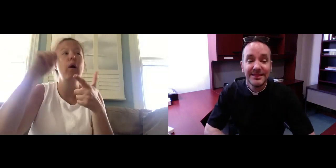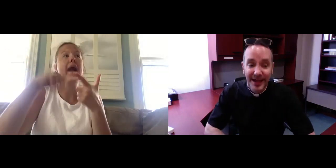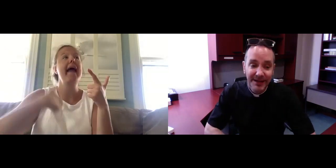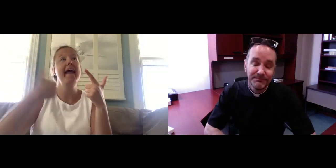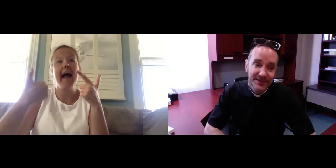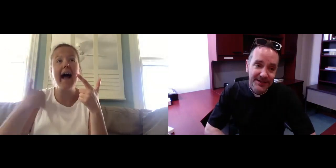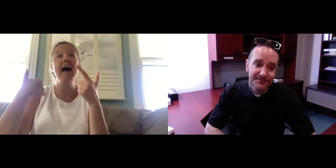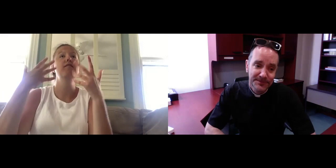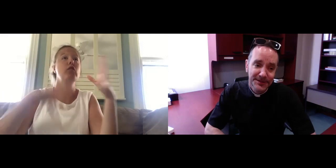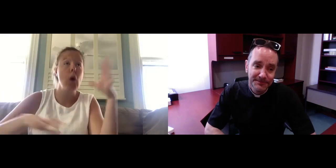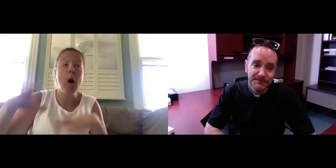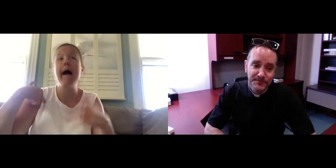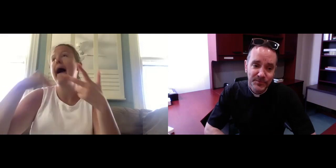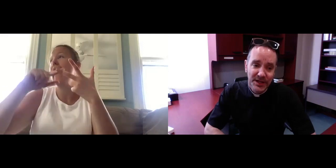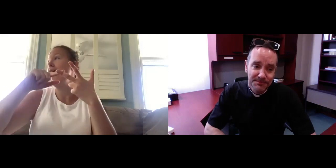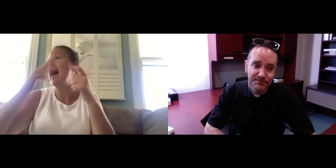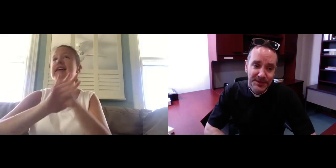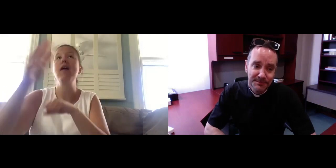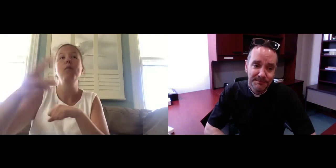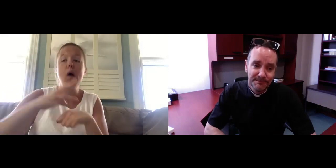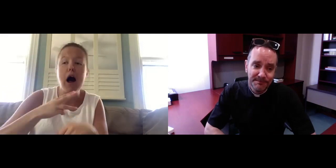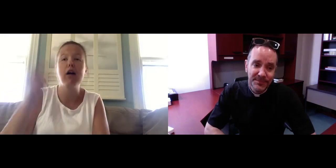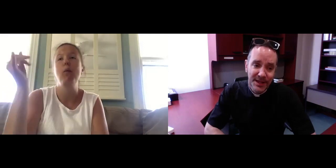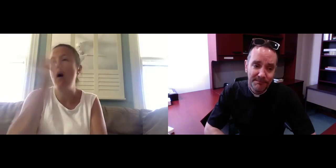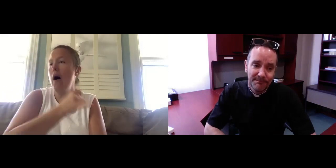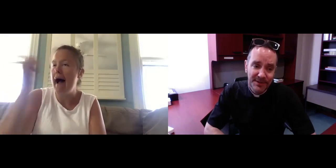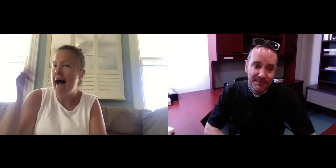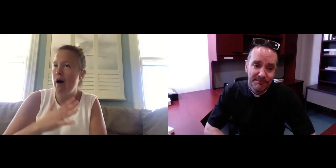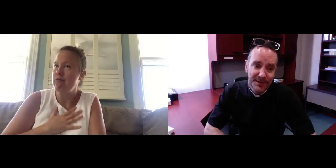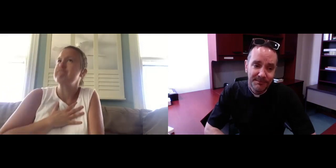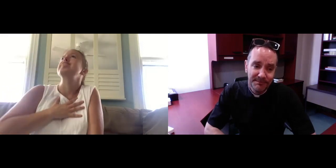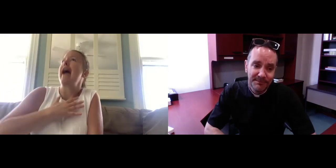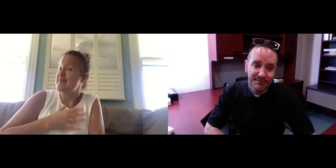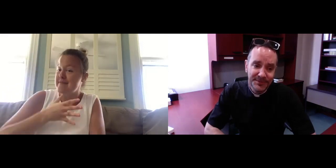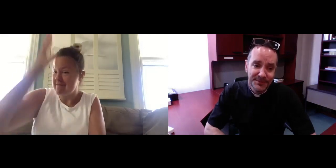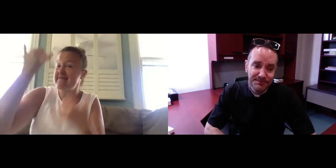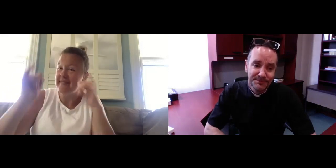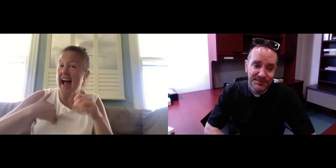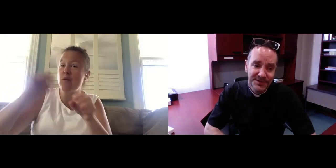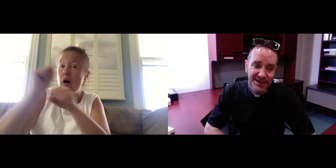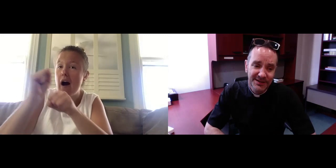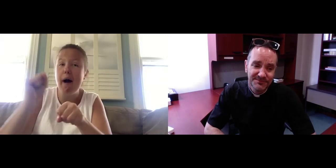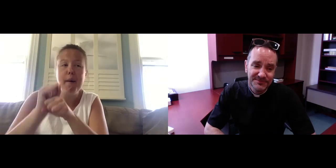Exactly, exactly what you said, Rachael, we need to be more grateful. (Rachael): Right, I